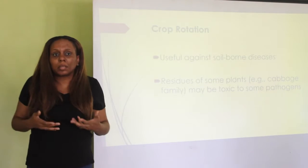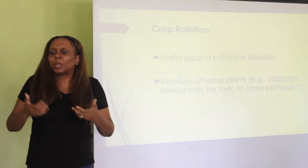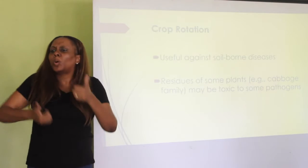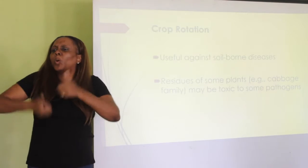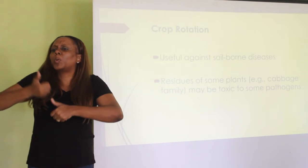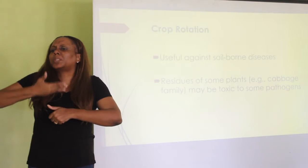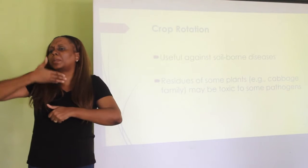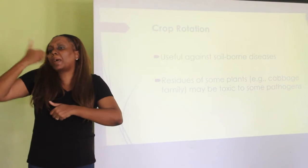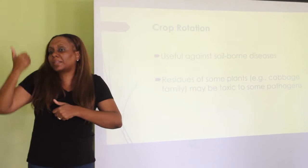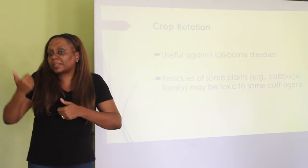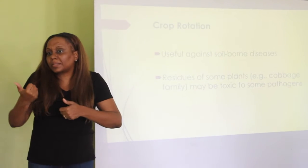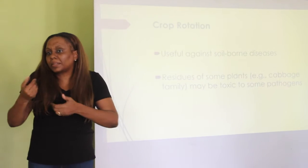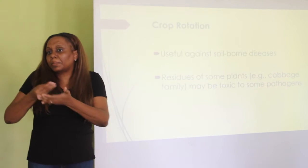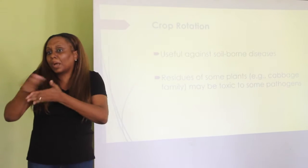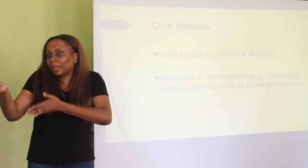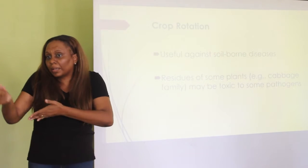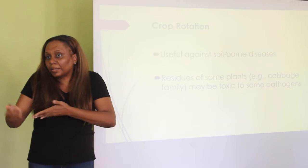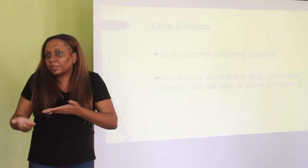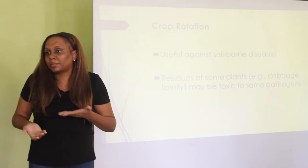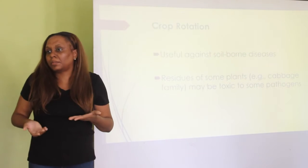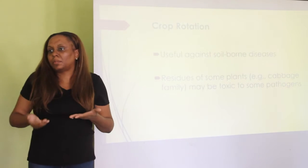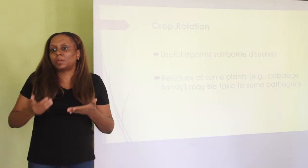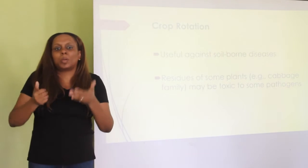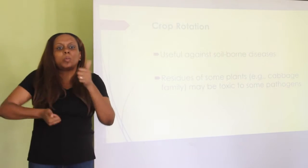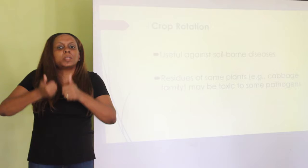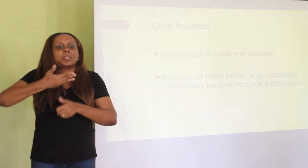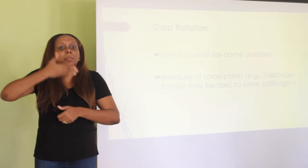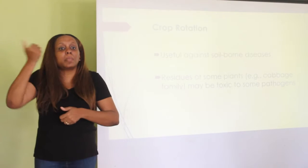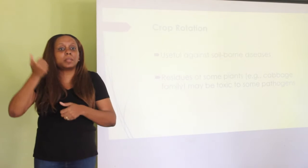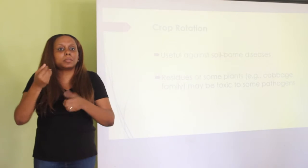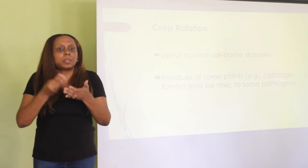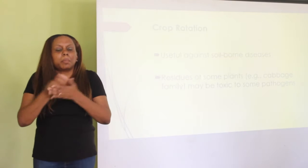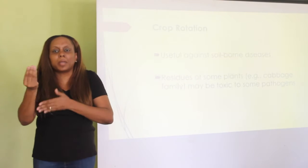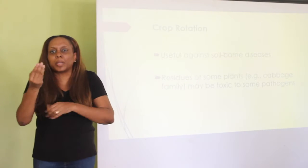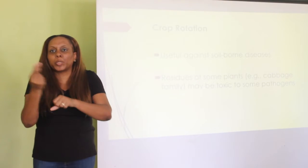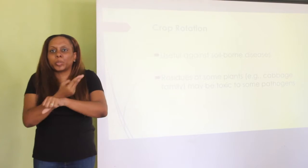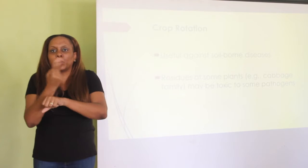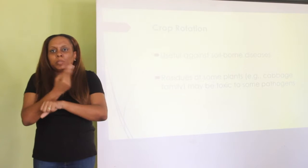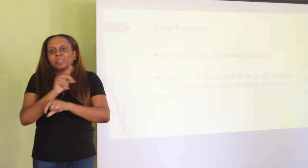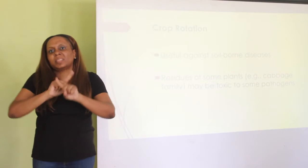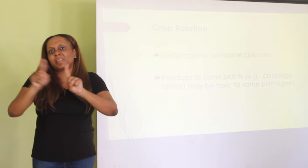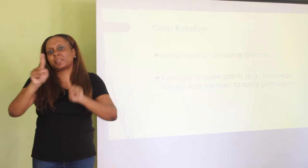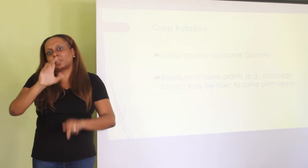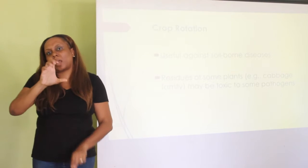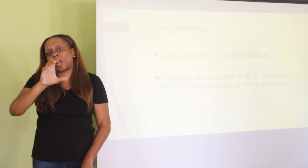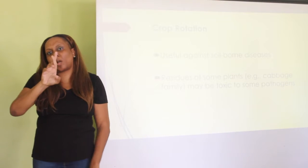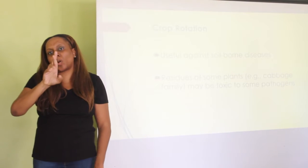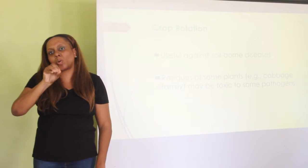which insecticide that you can use for the varying different products but you hear your